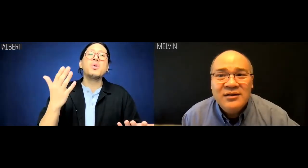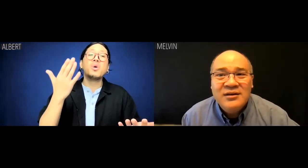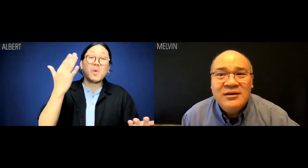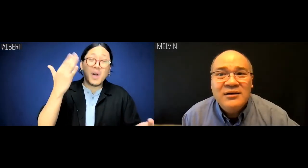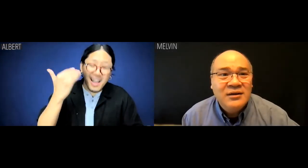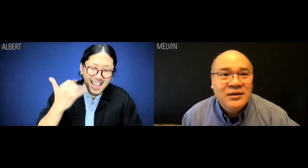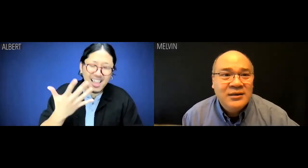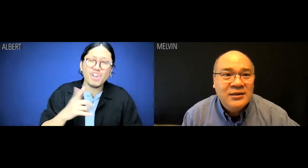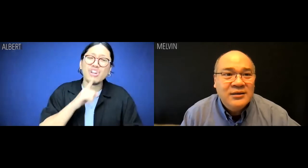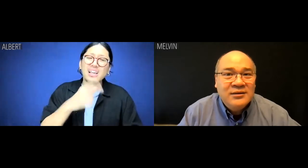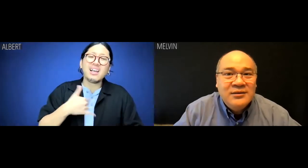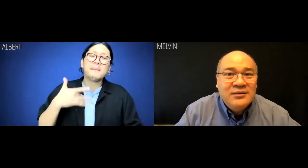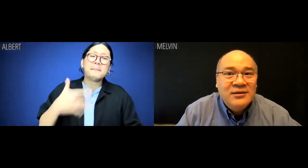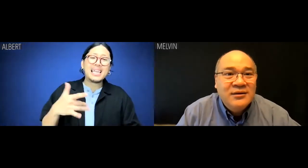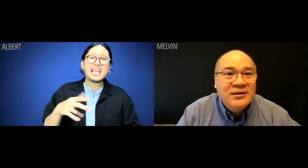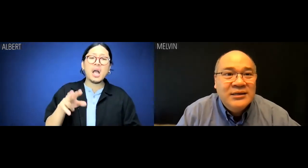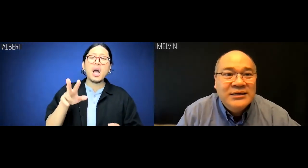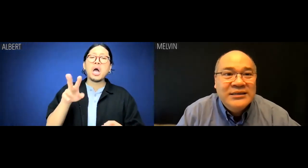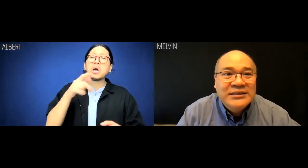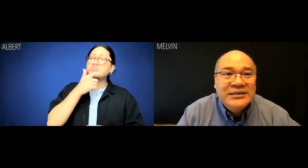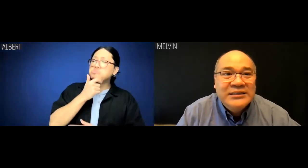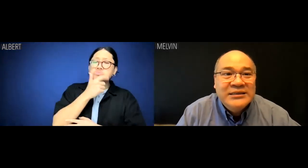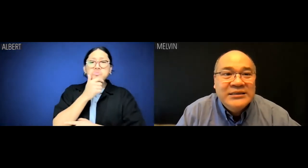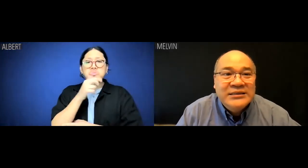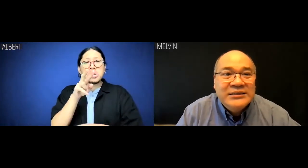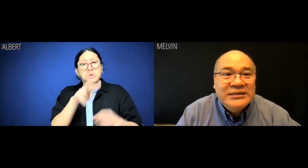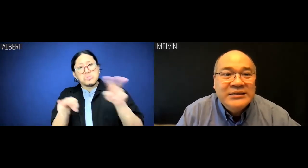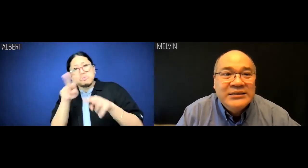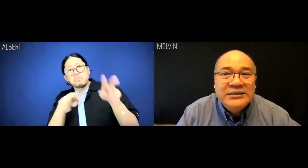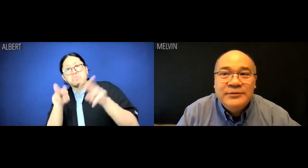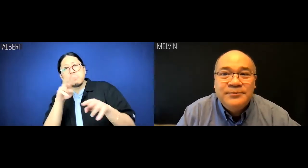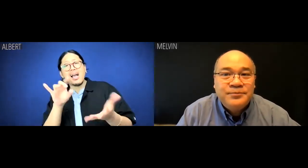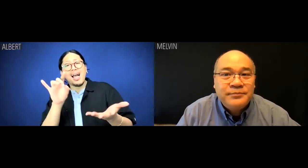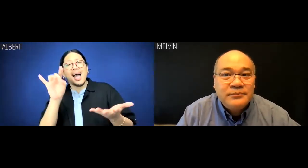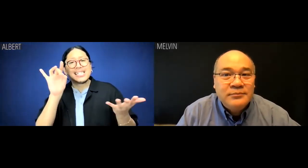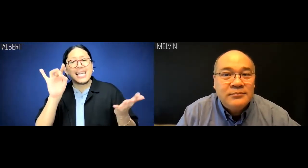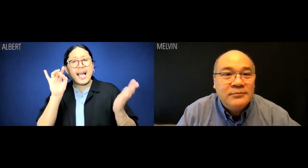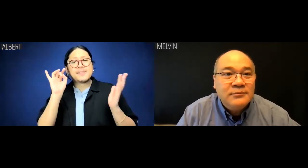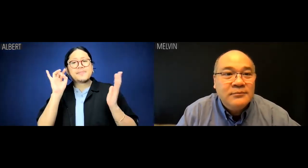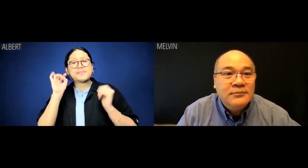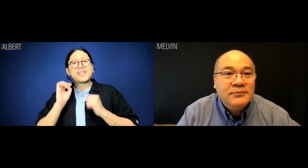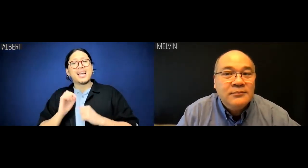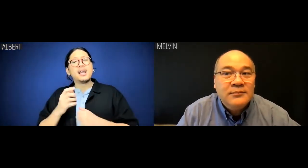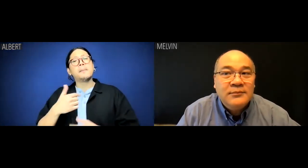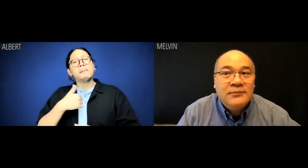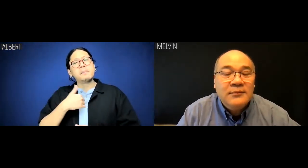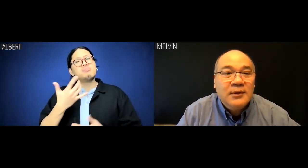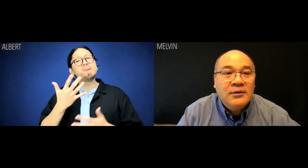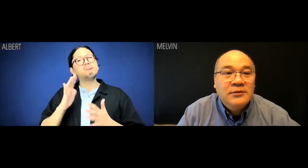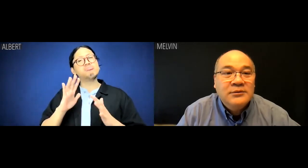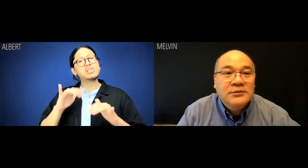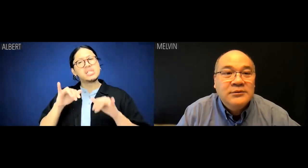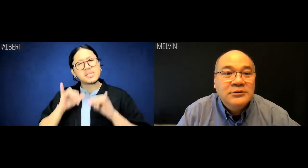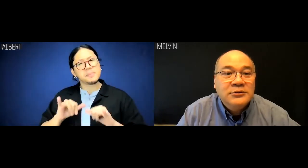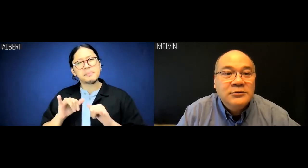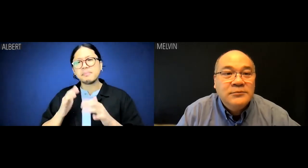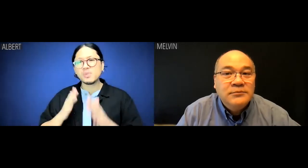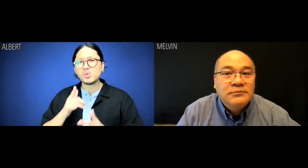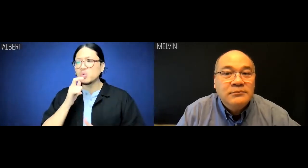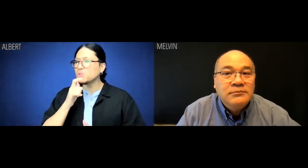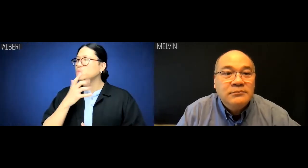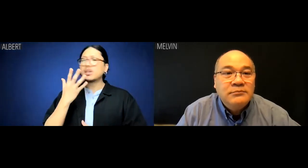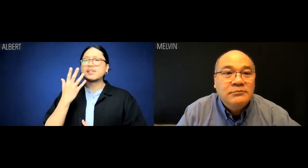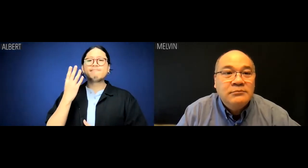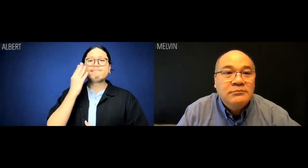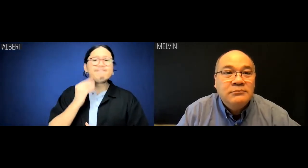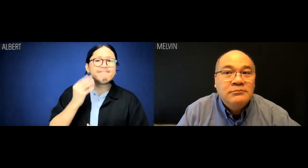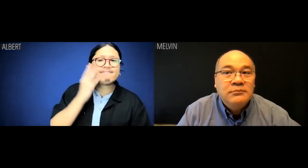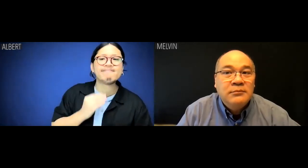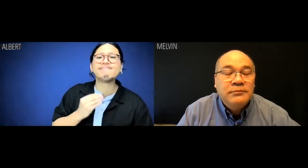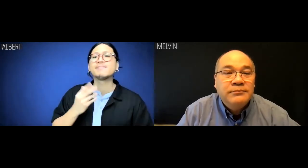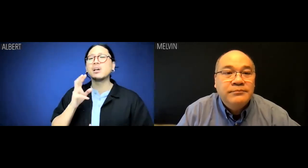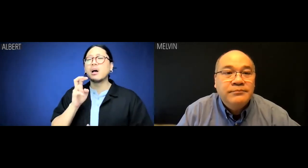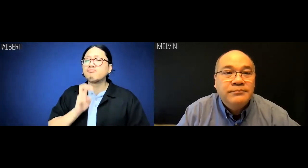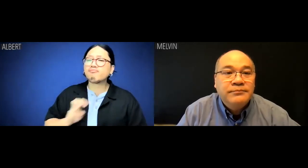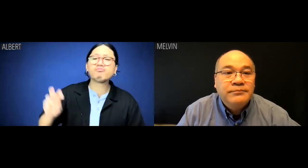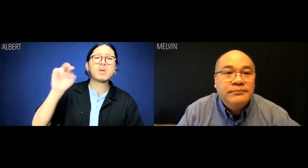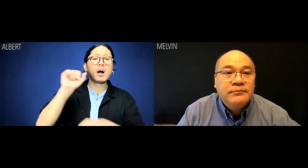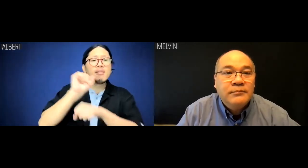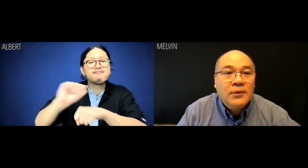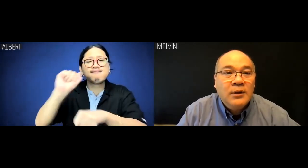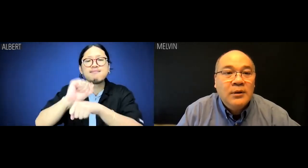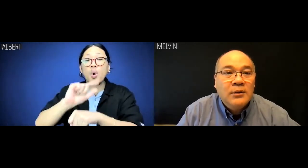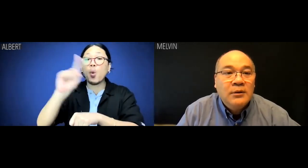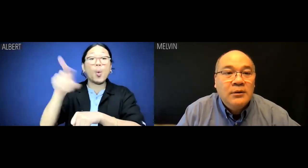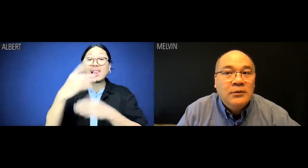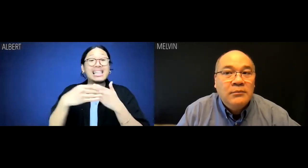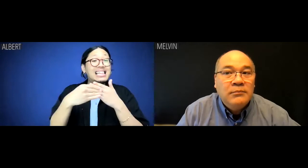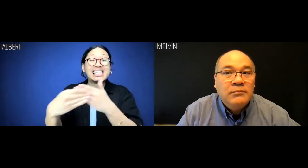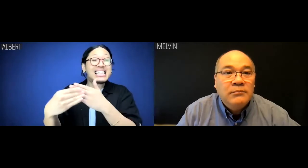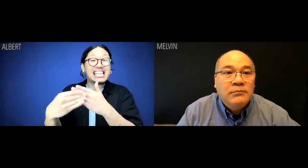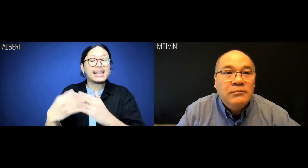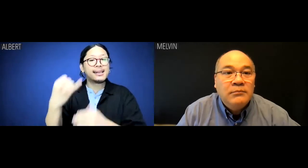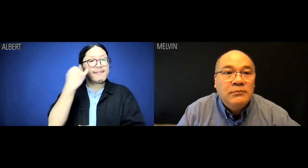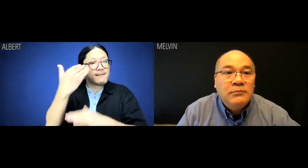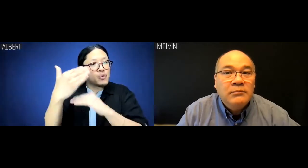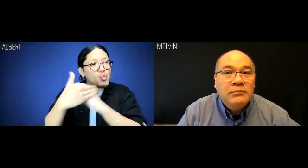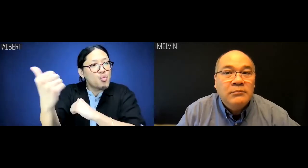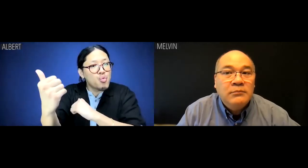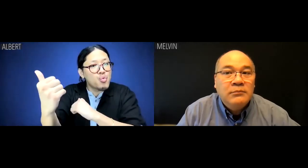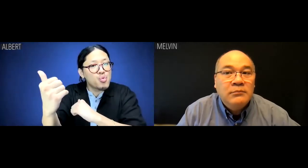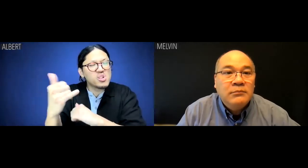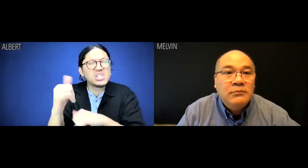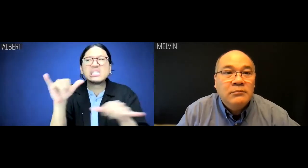Albert: That's because I'm a reluctant leader! I'm like the world-weary hero who only leads when he's called on.